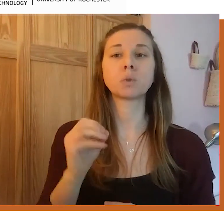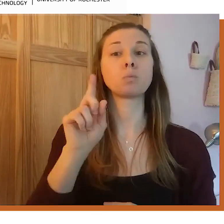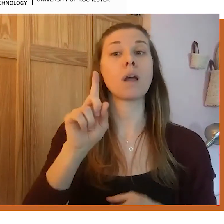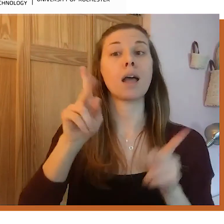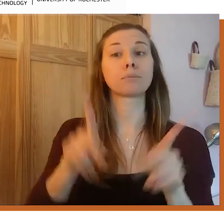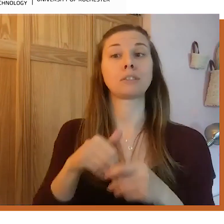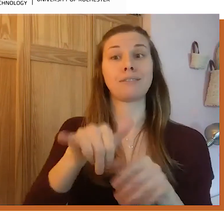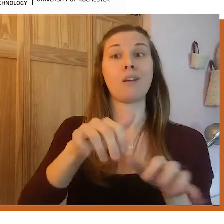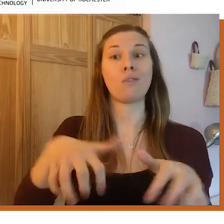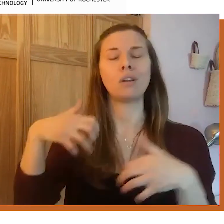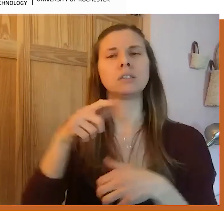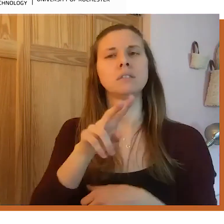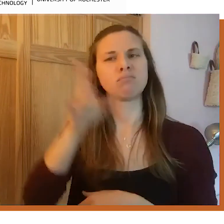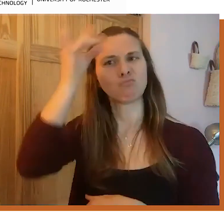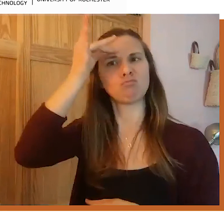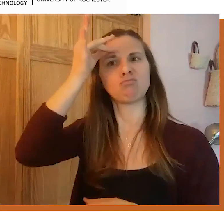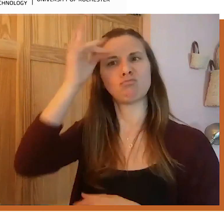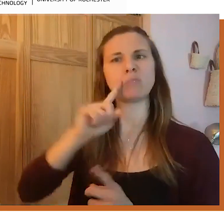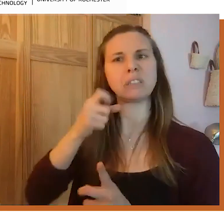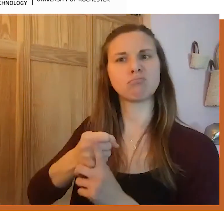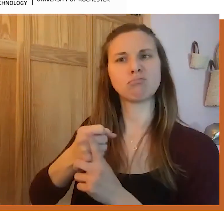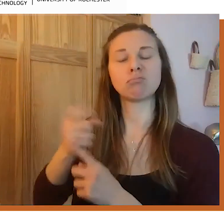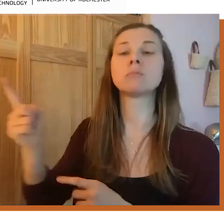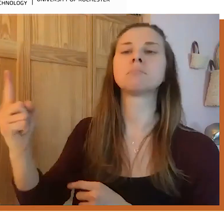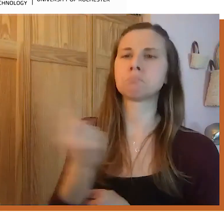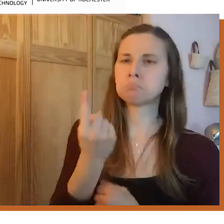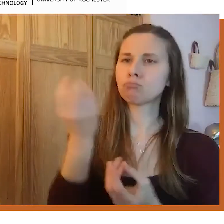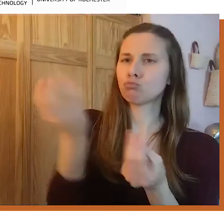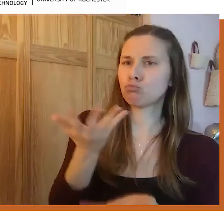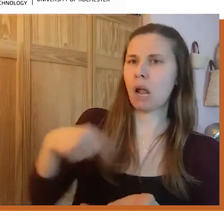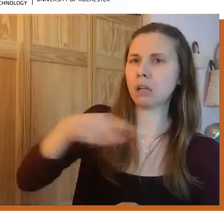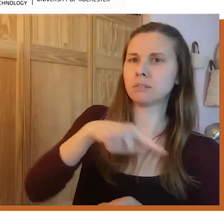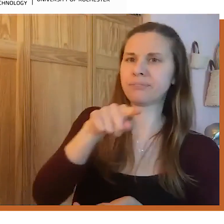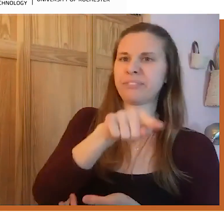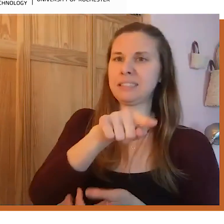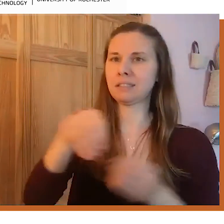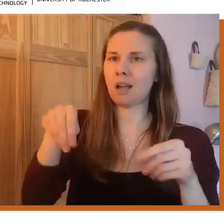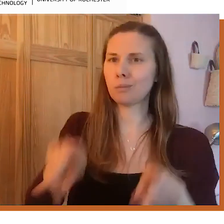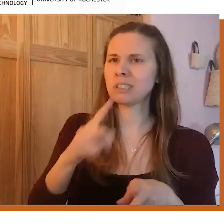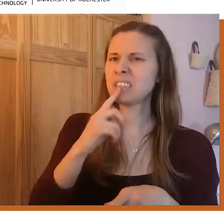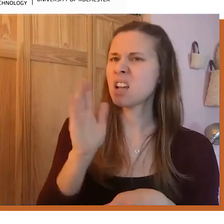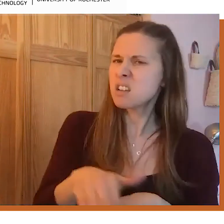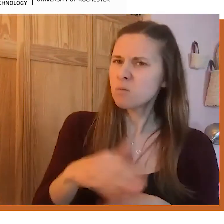so one person in the audience really felt impacted by the presentation,